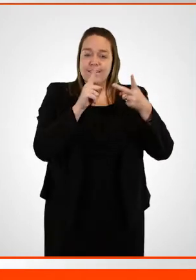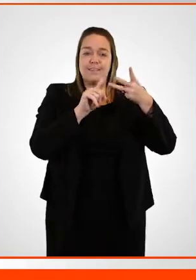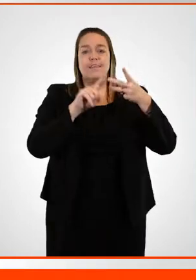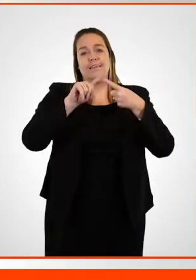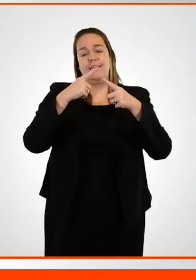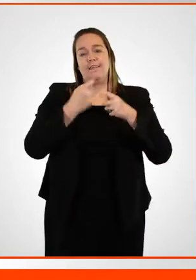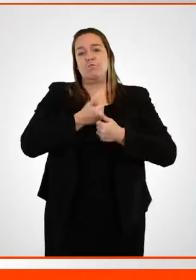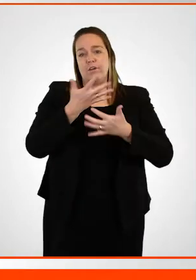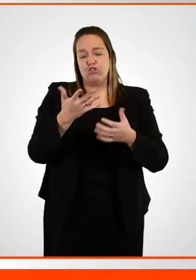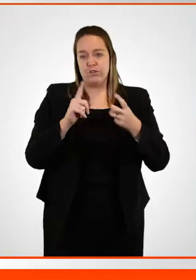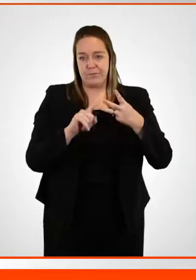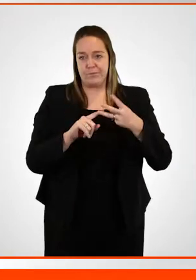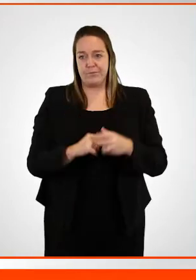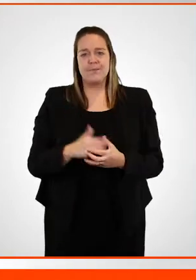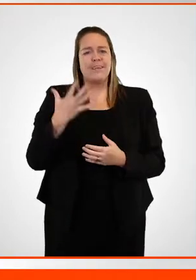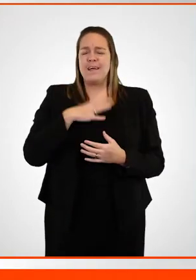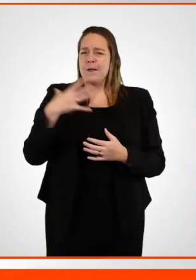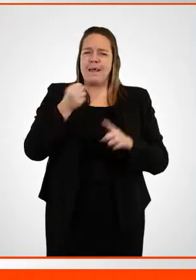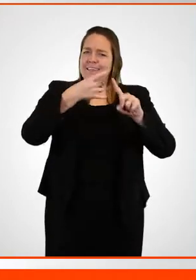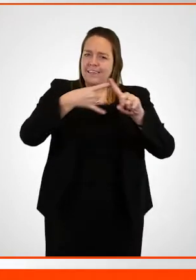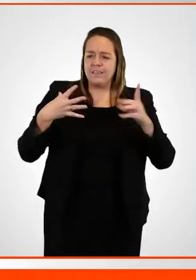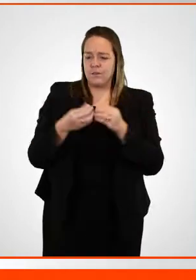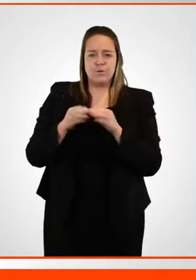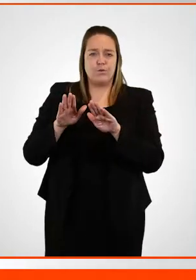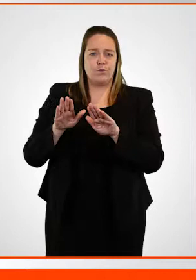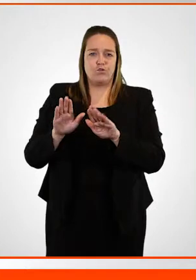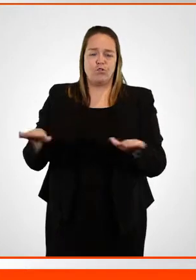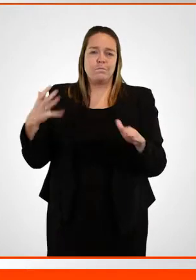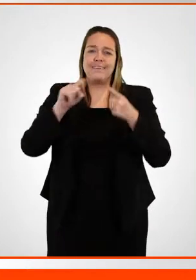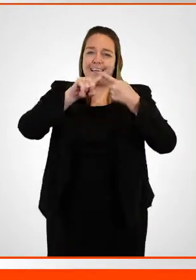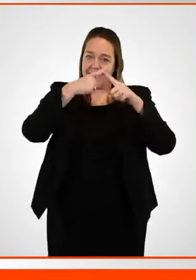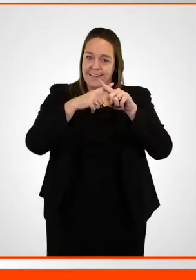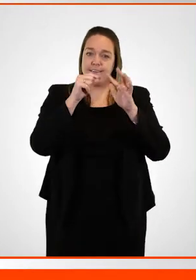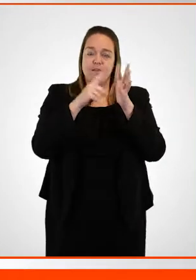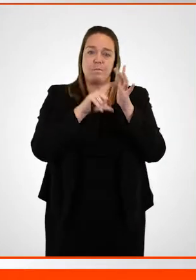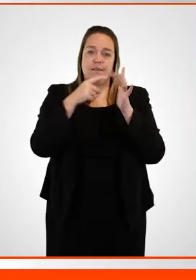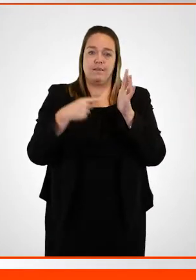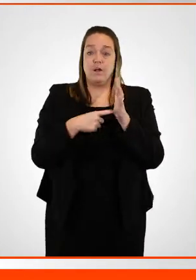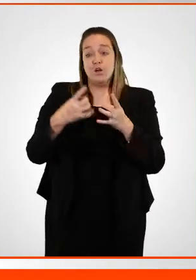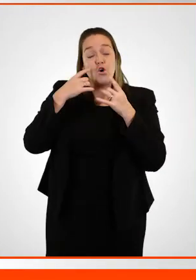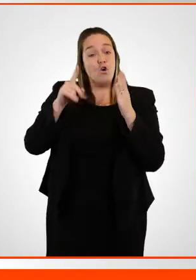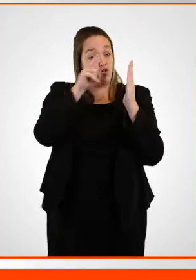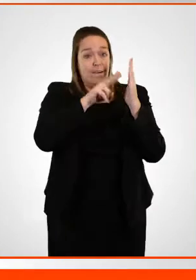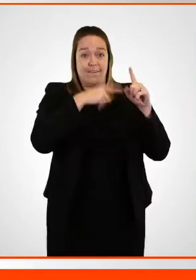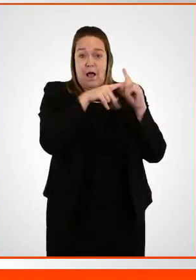and you want to be explicit about that with students. You want to show them that you're reading as quickly as possible,